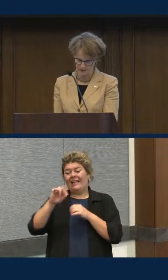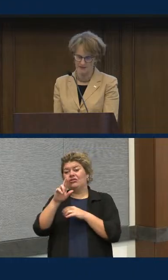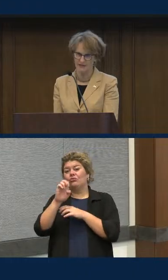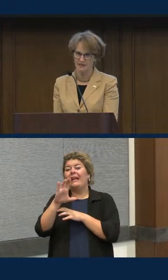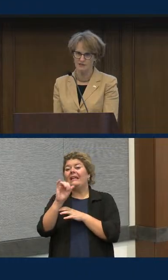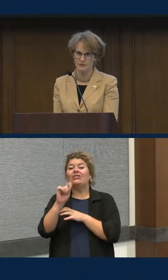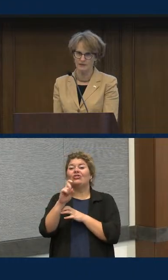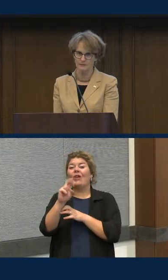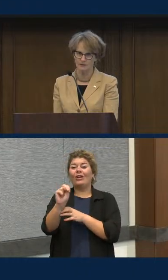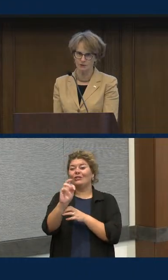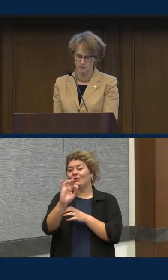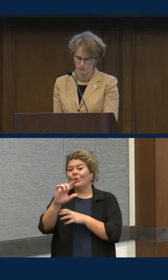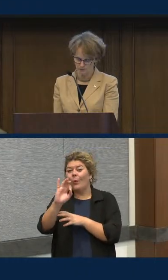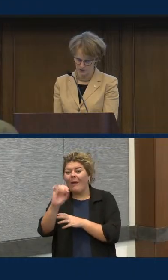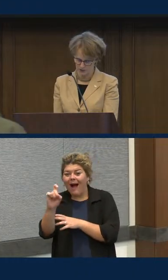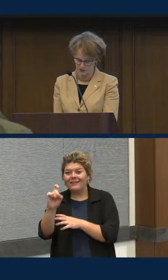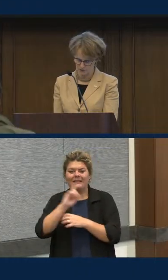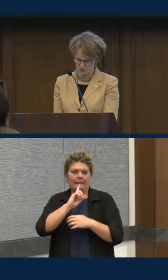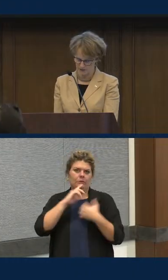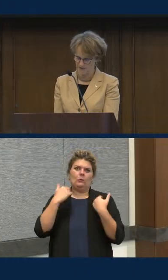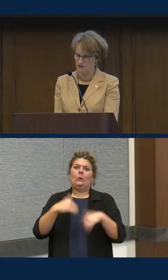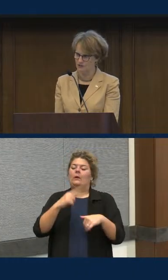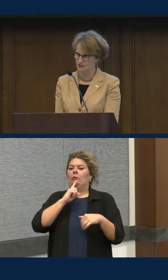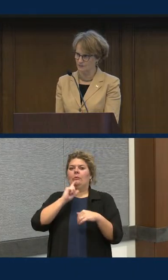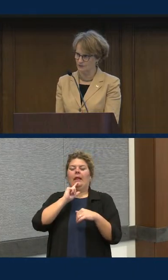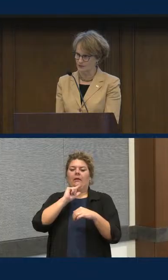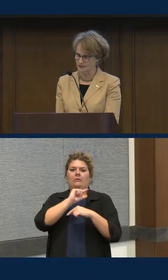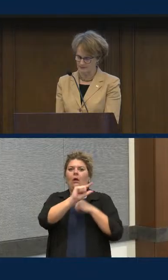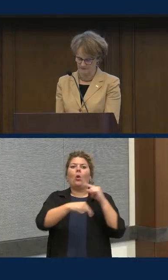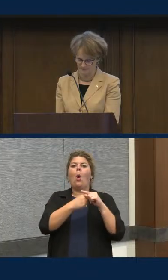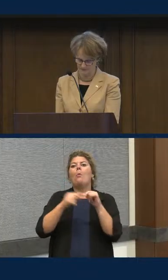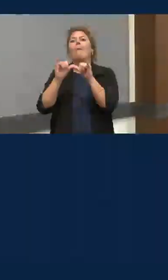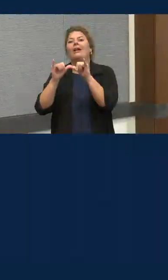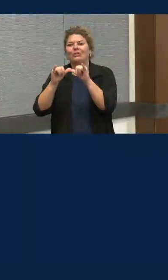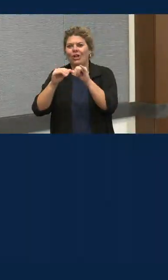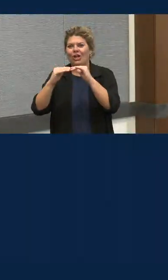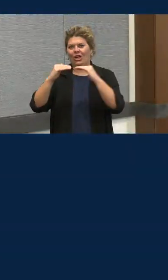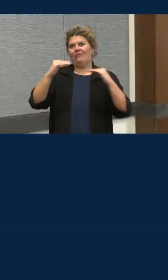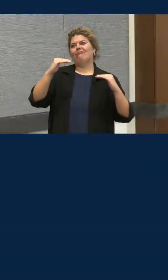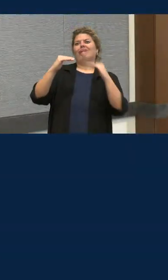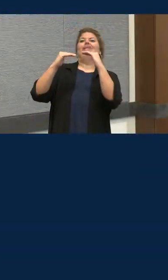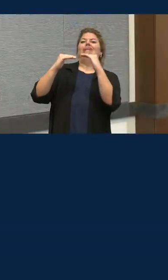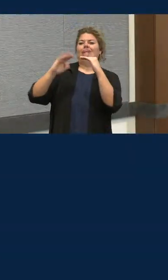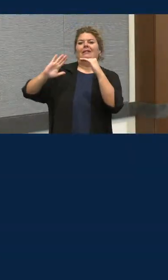Toolbox has become a global resource for the imaging community.